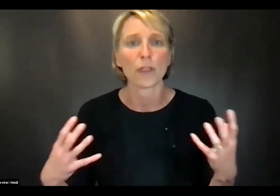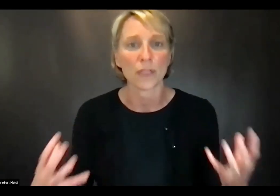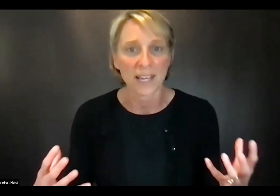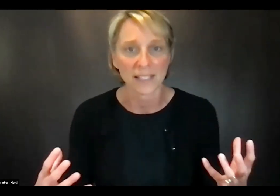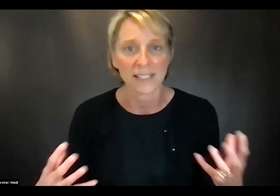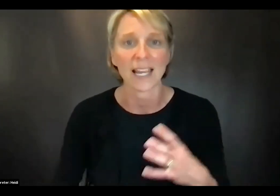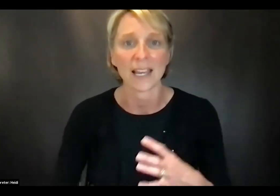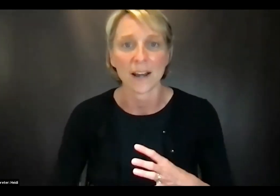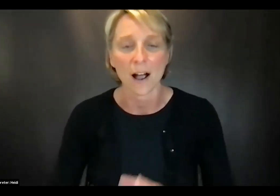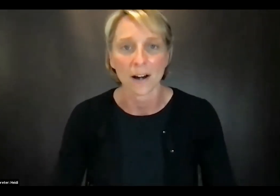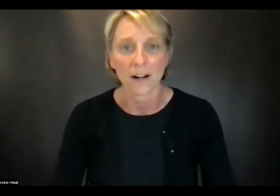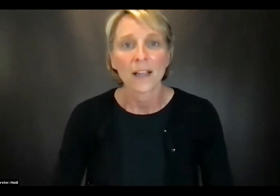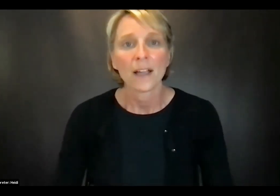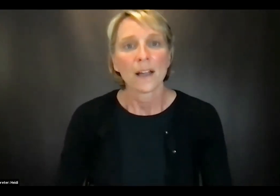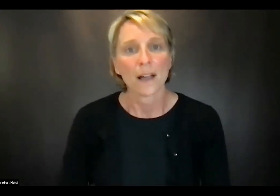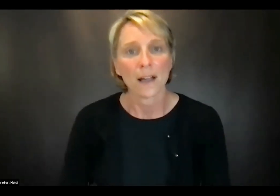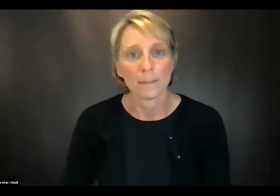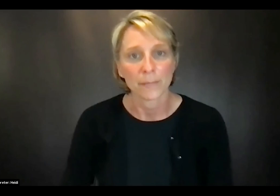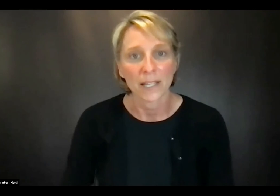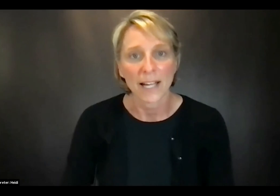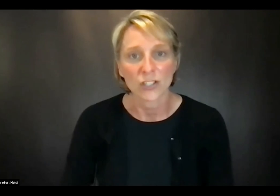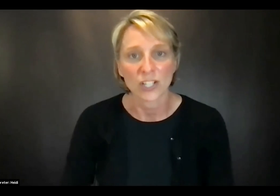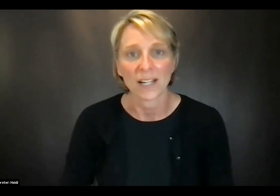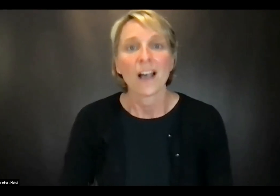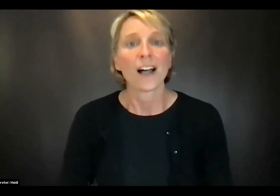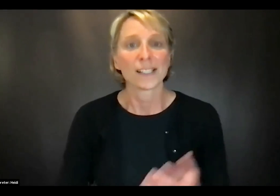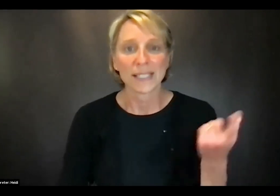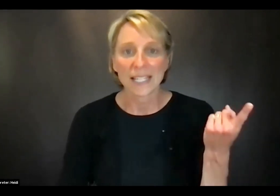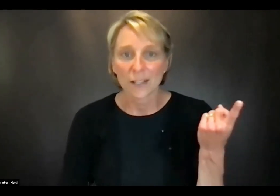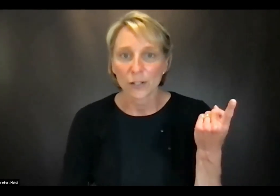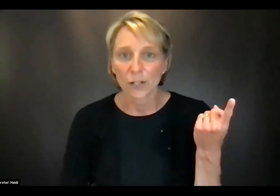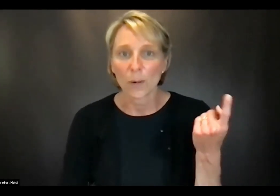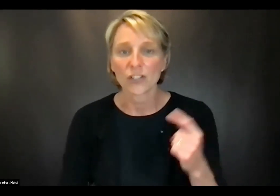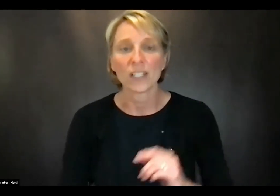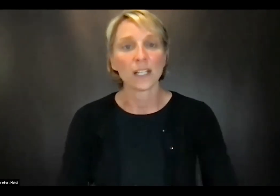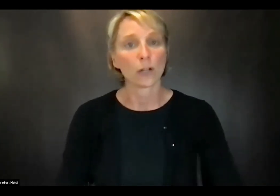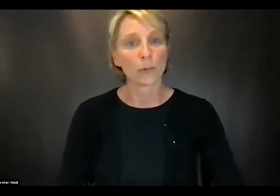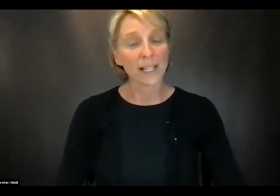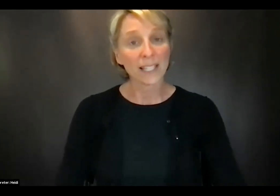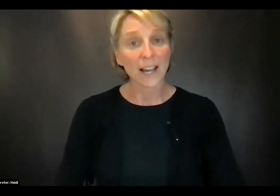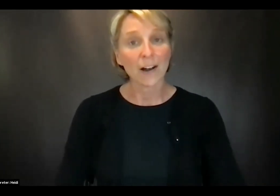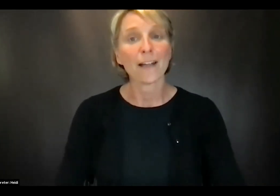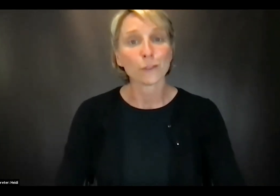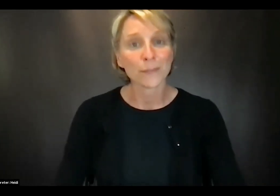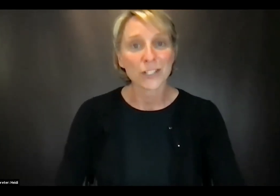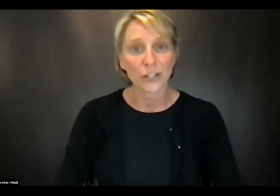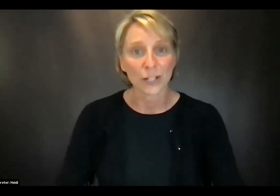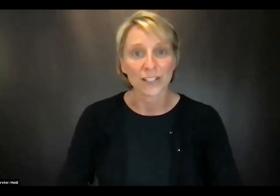things in our collection. Also, I see another good question. Did Laurent Clerc ever return